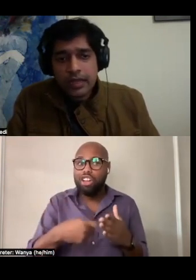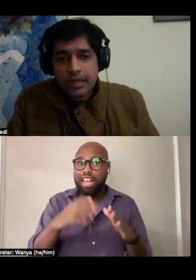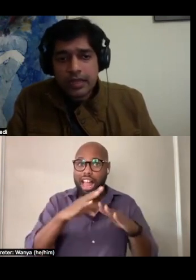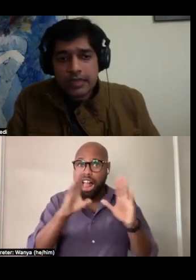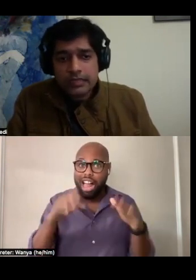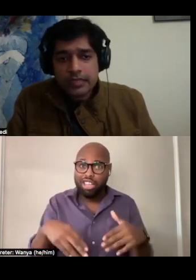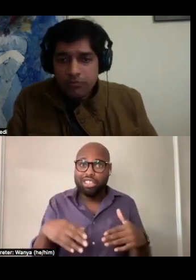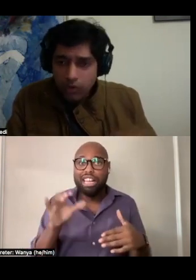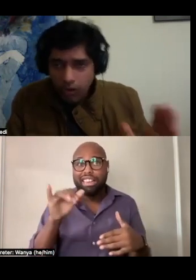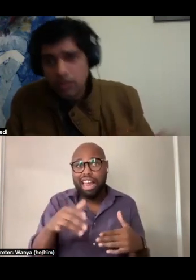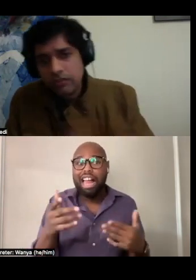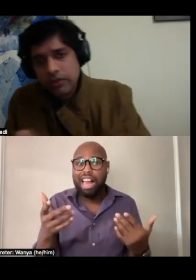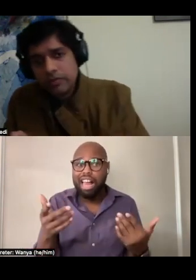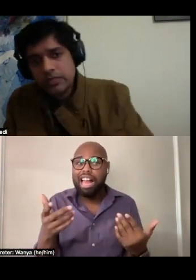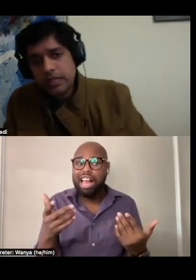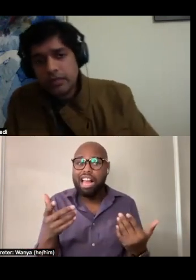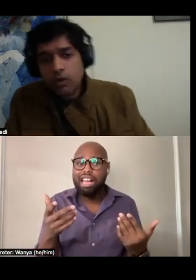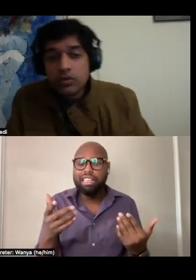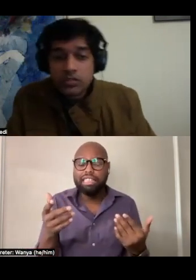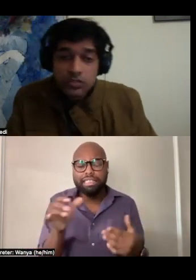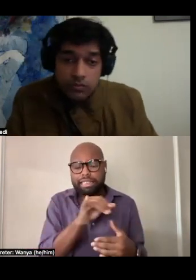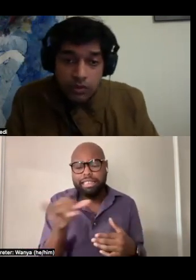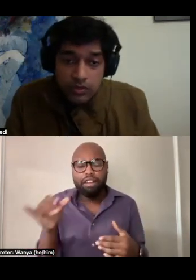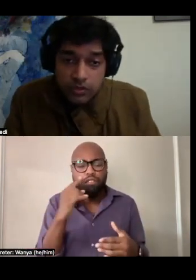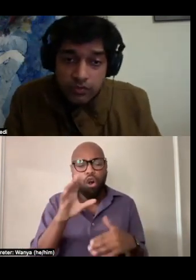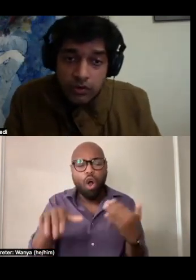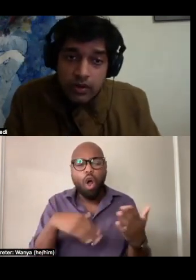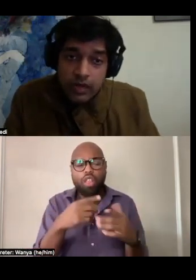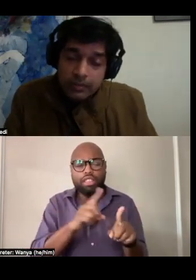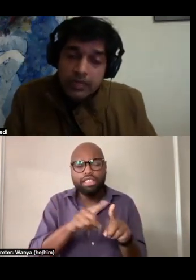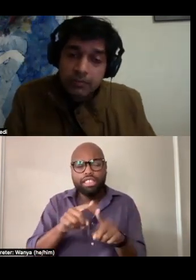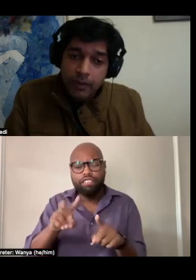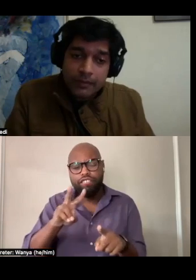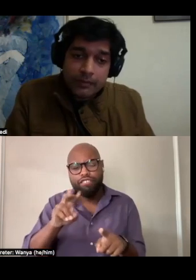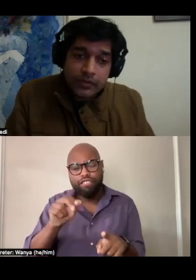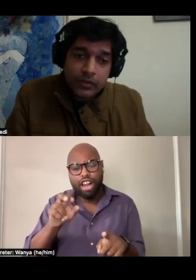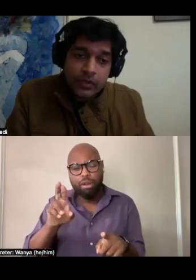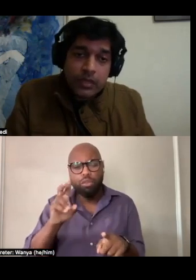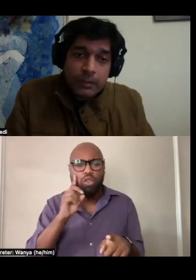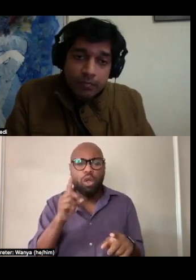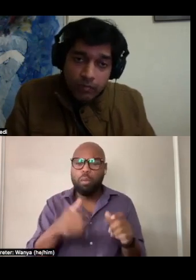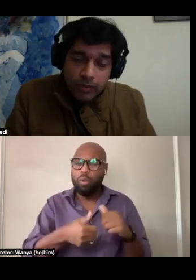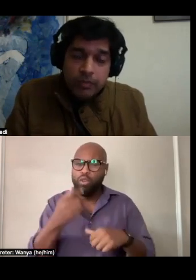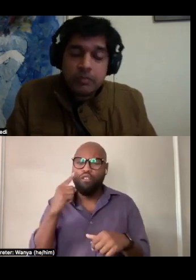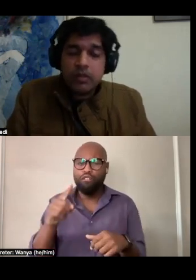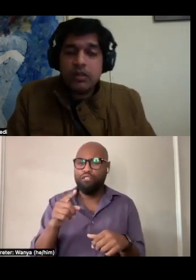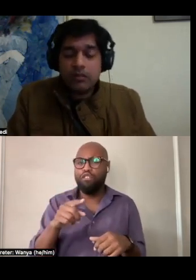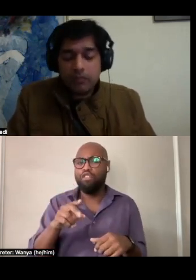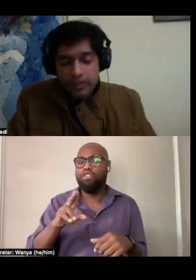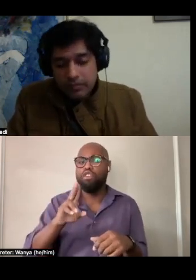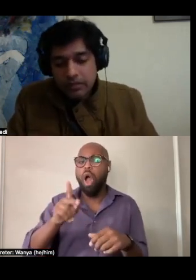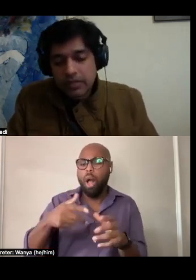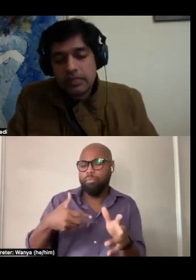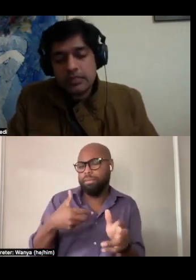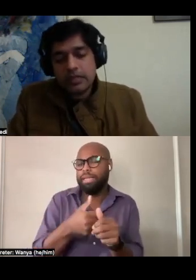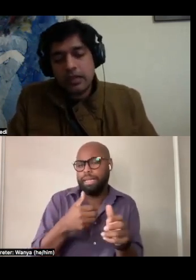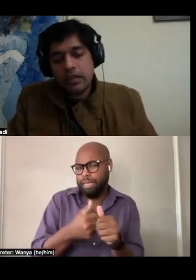Same for all the variables and more so for upkeep problems. So for people with disabilities,